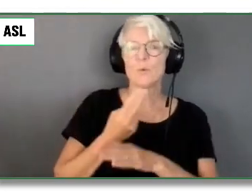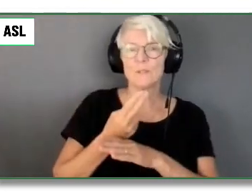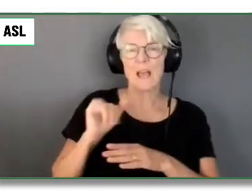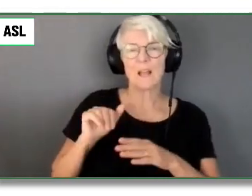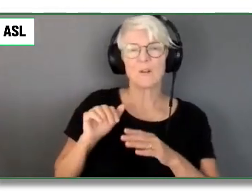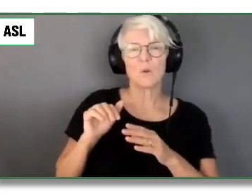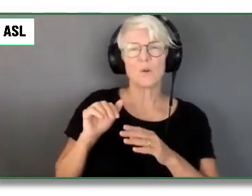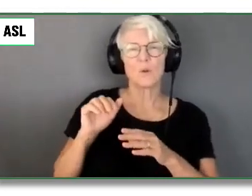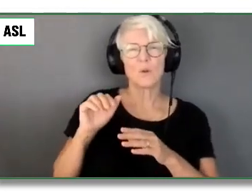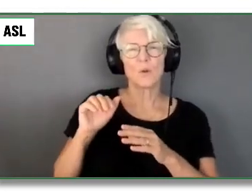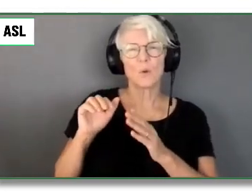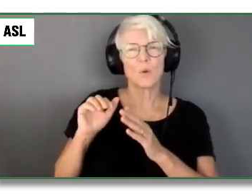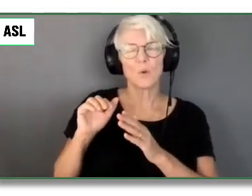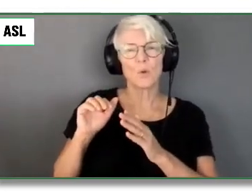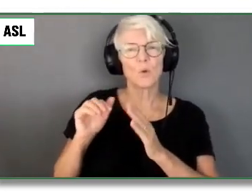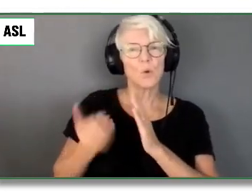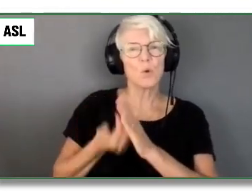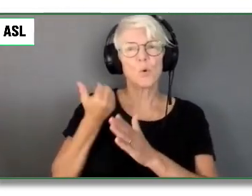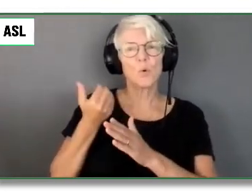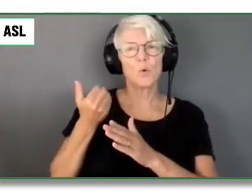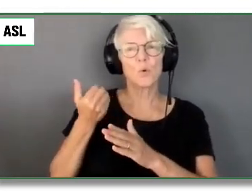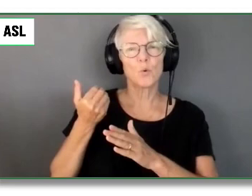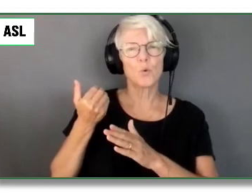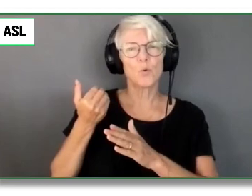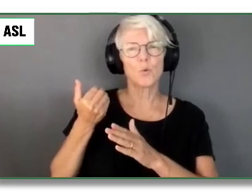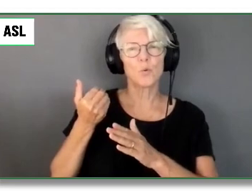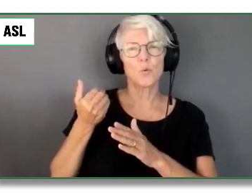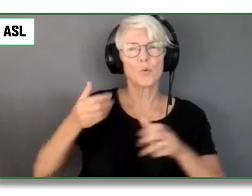That's the three uh three trays like a tricycle one?